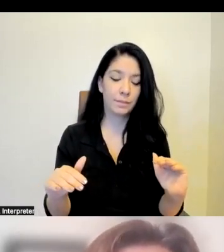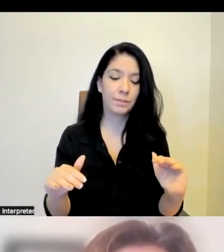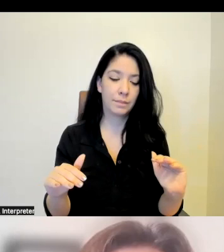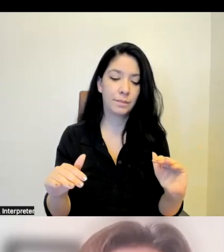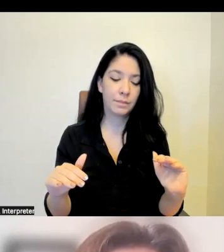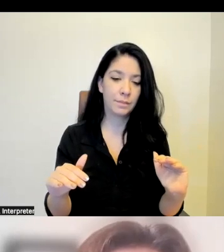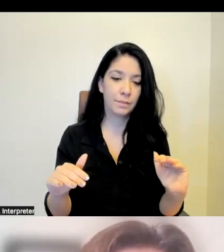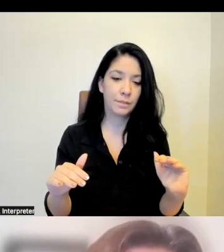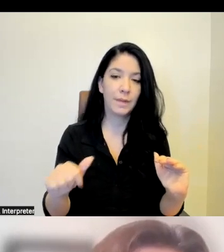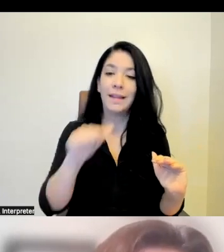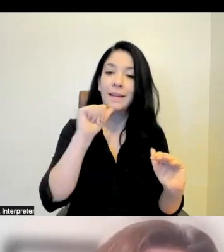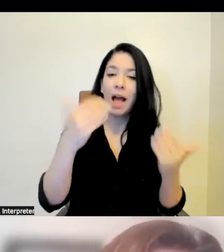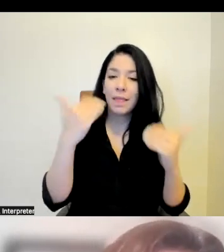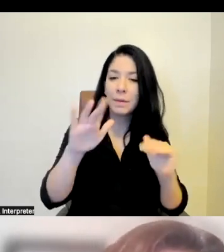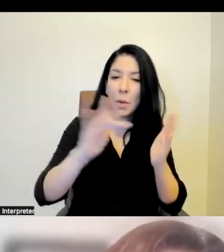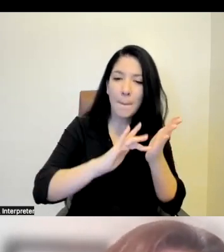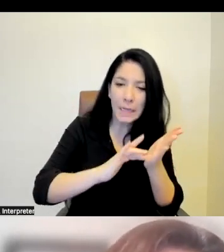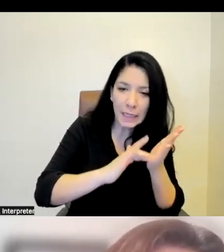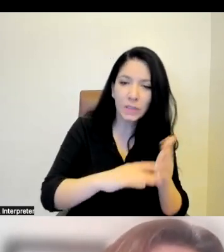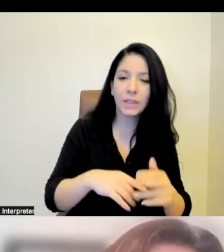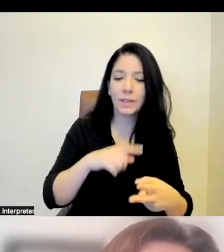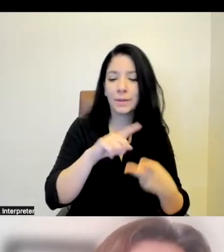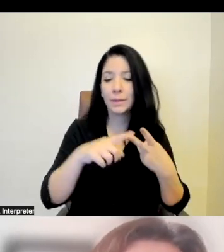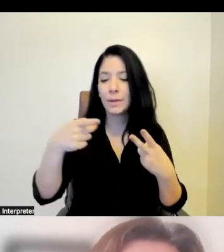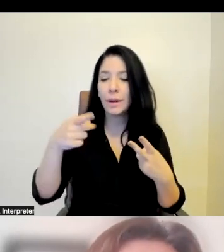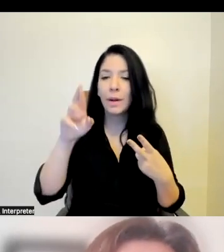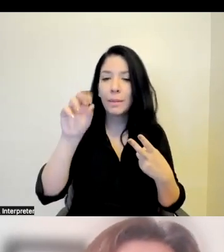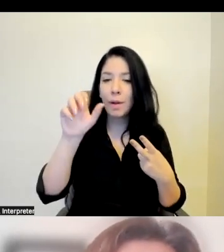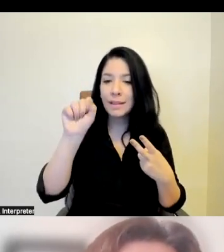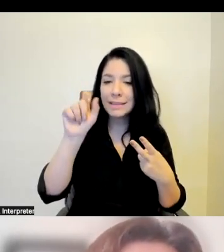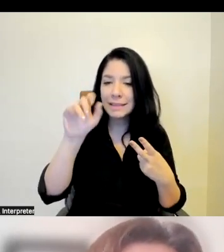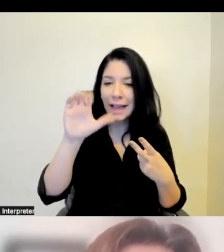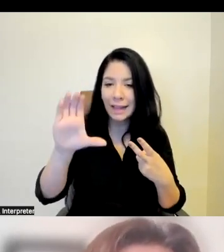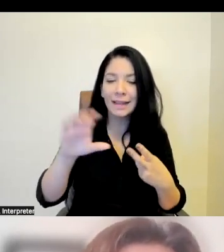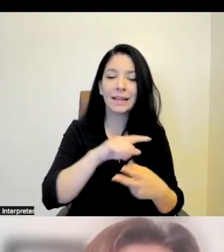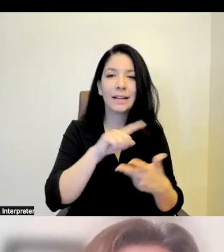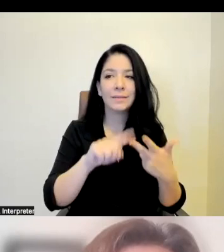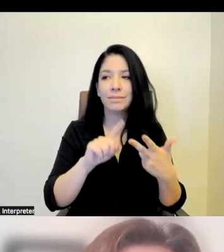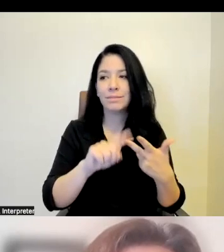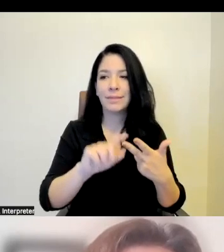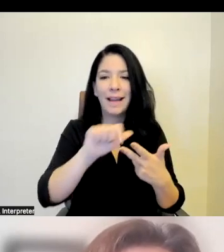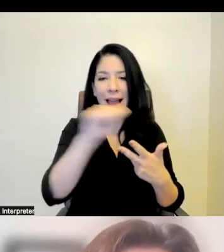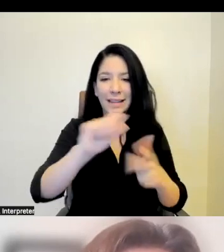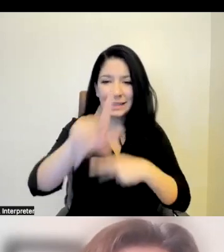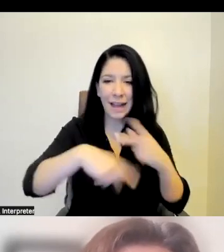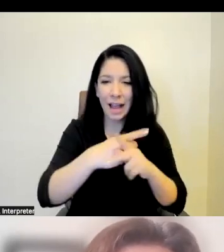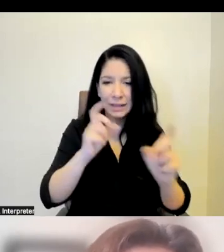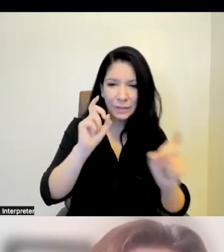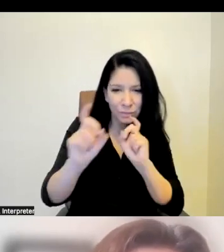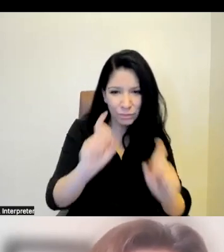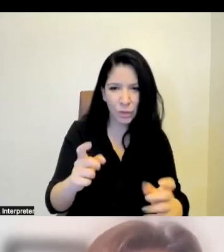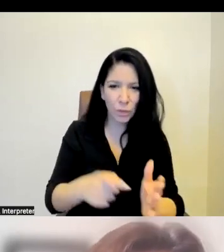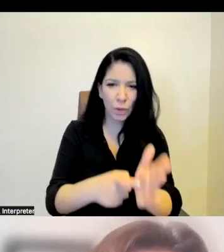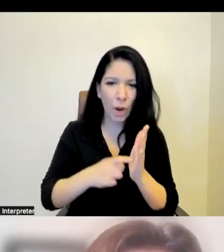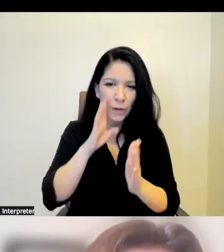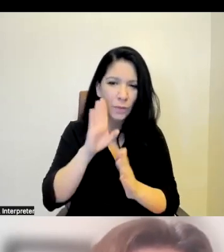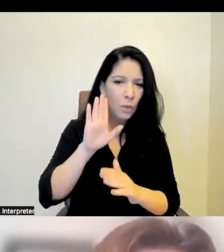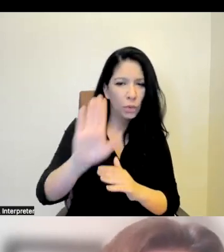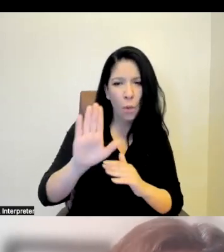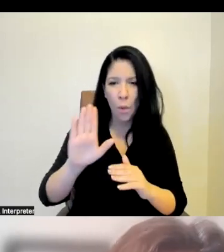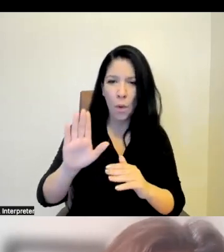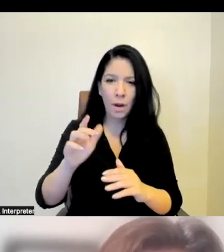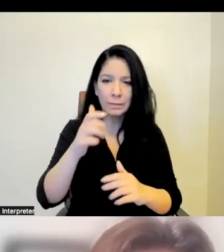medications or prosthetic devices or adjustments a person makes to mitigate the symptoms of their